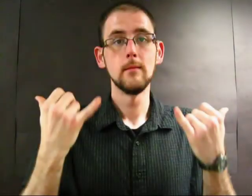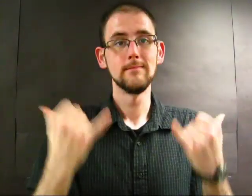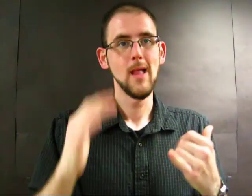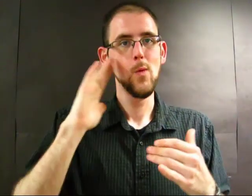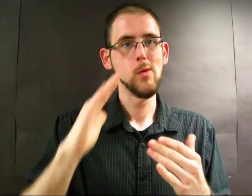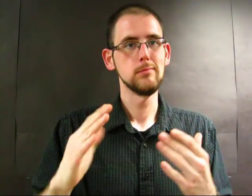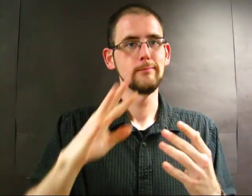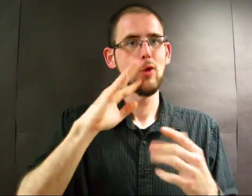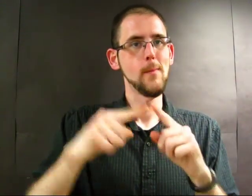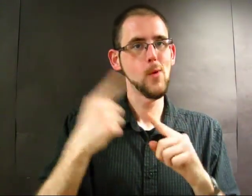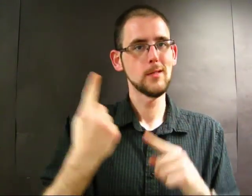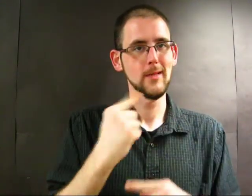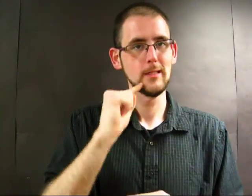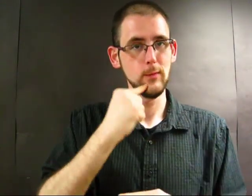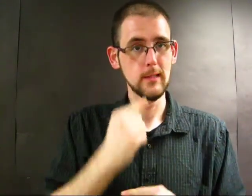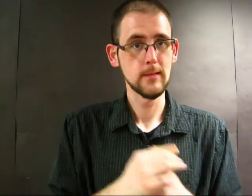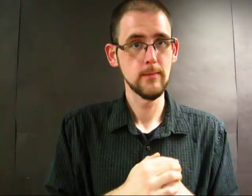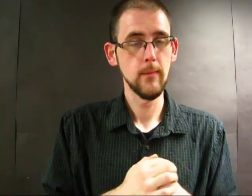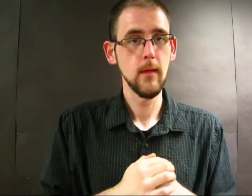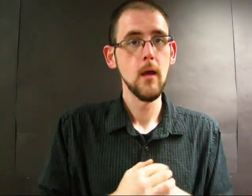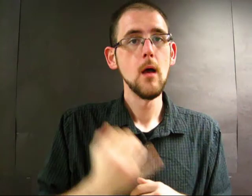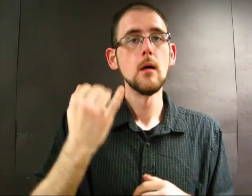Today, we're going to talk about something a little bit serious.